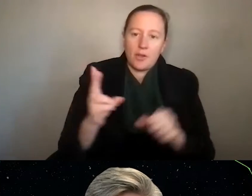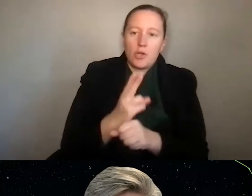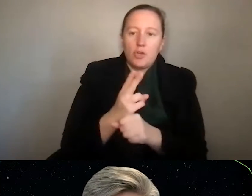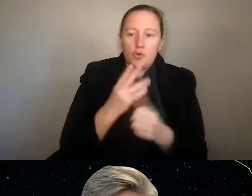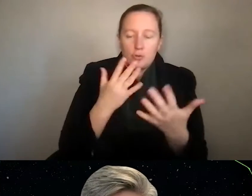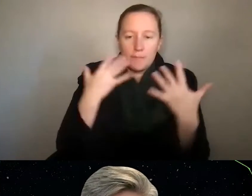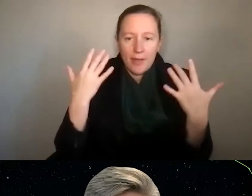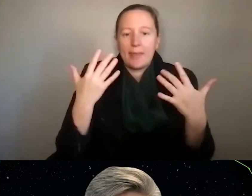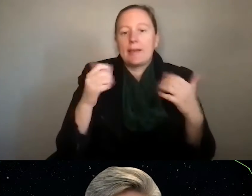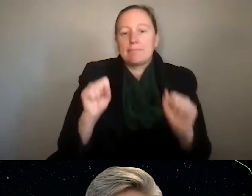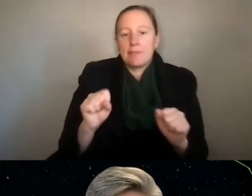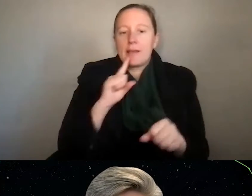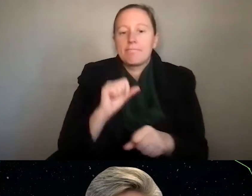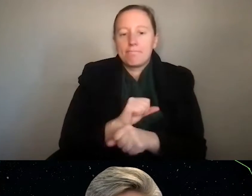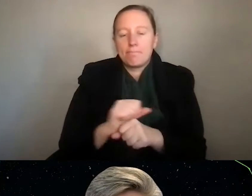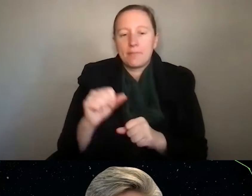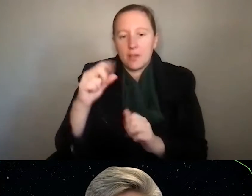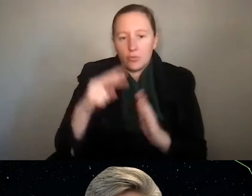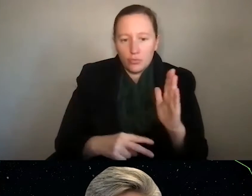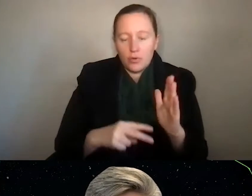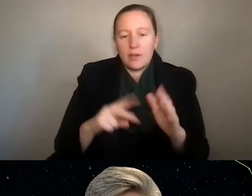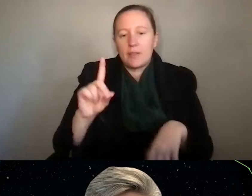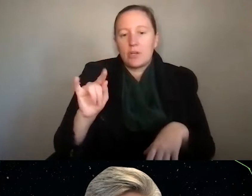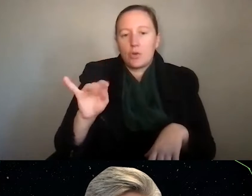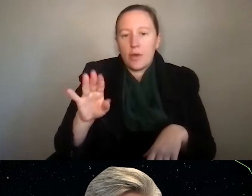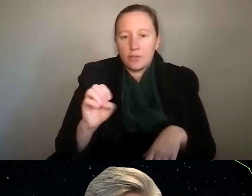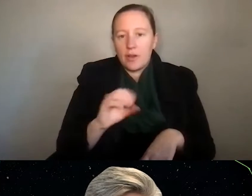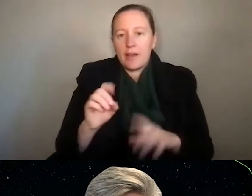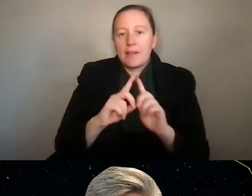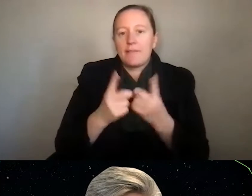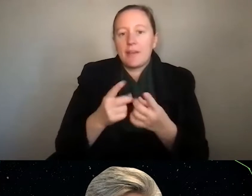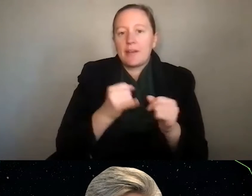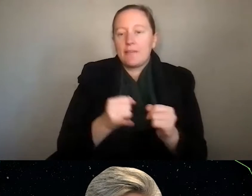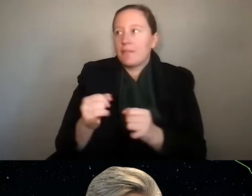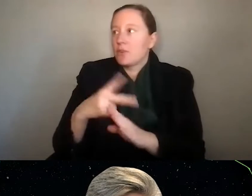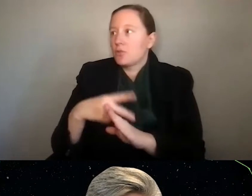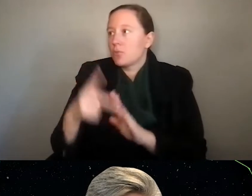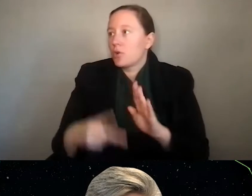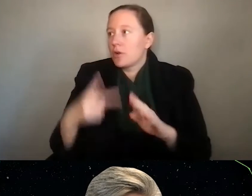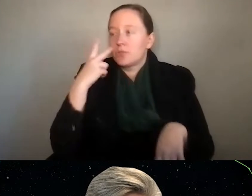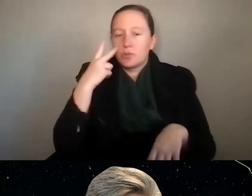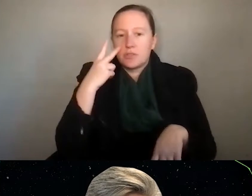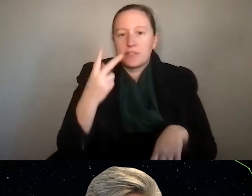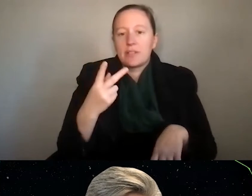You can actually look at the directorate as well as the division and the individual programs to see the activities.